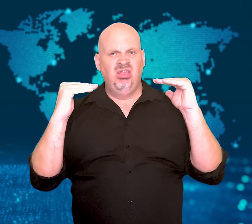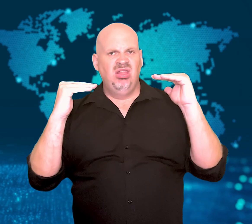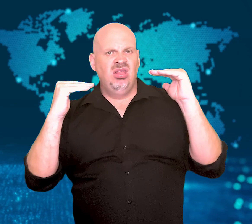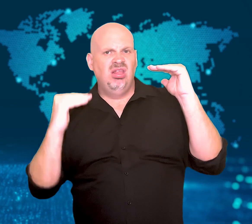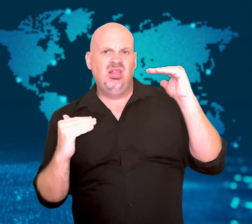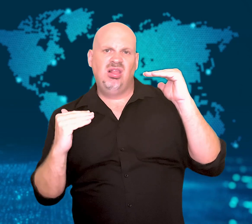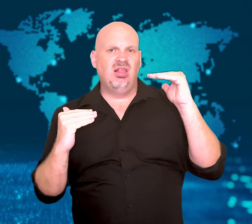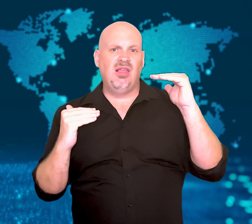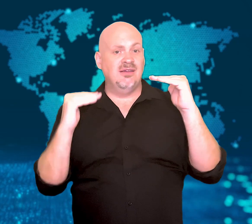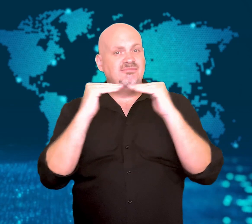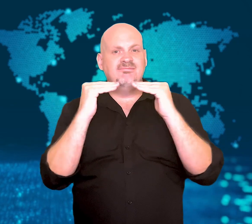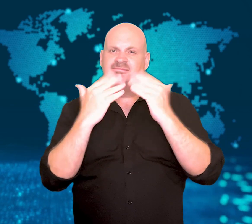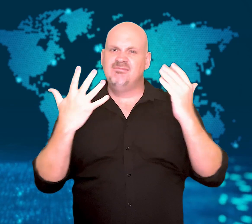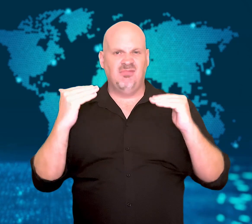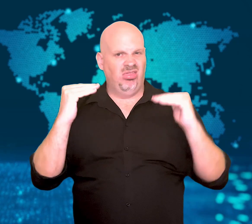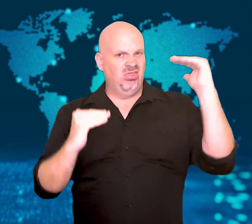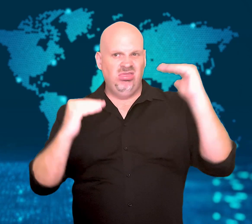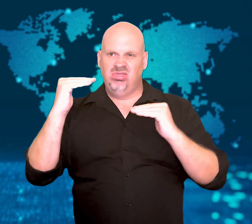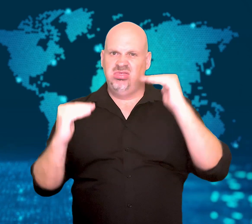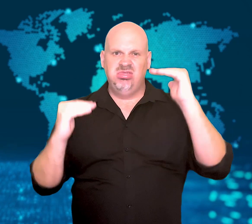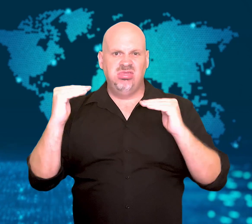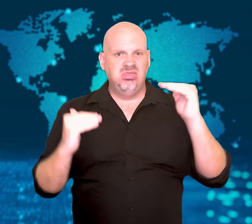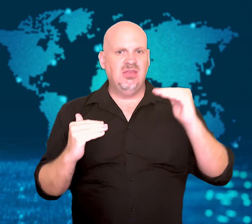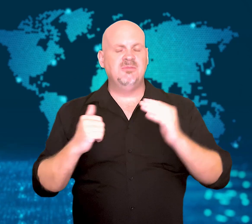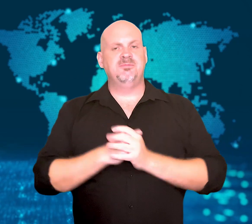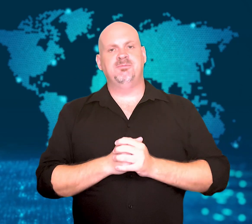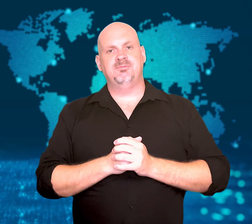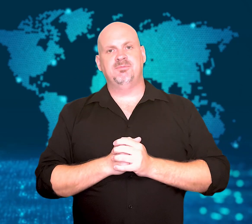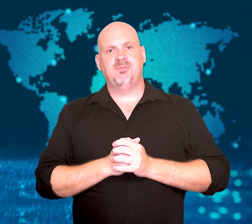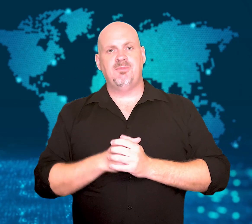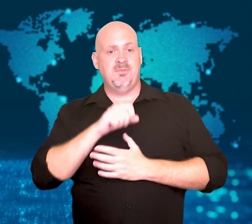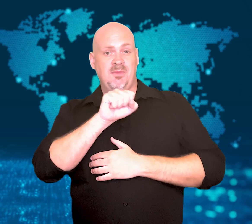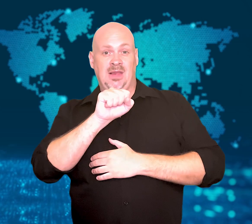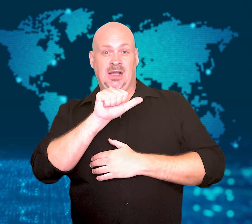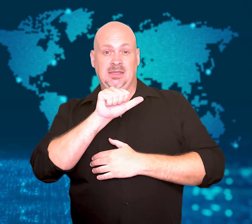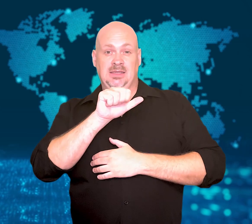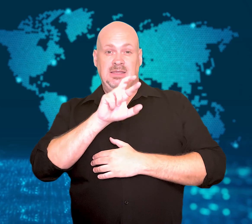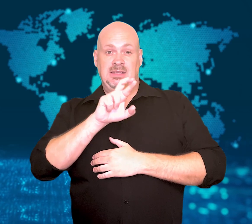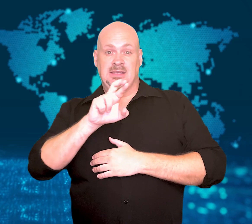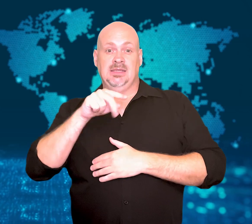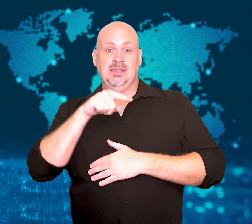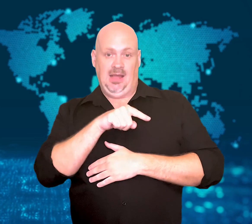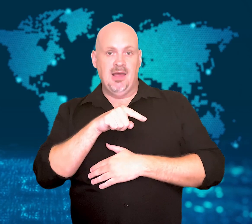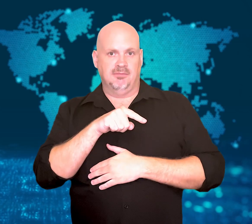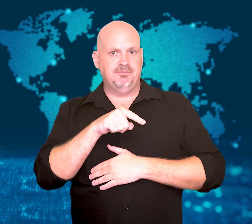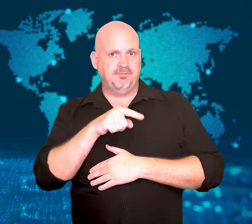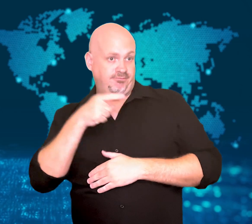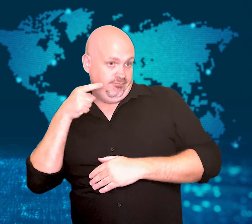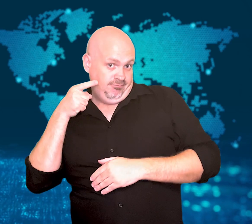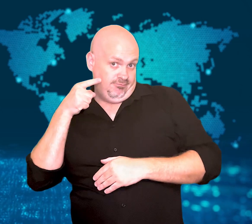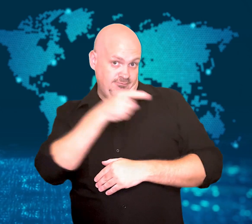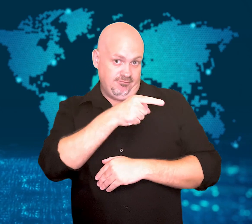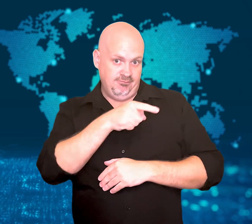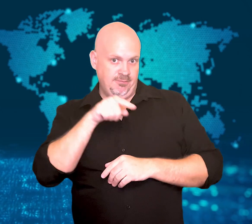exists between the healthcare services provided in city areas and rural areas.